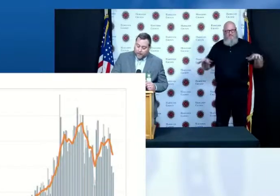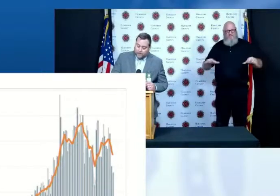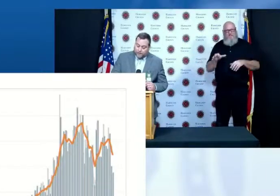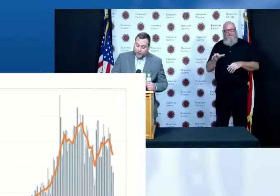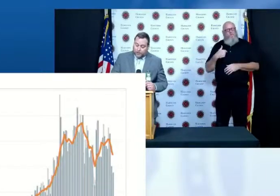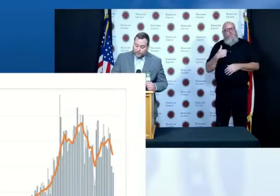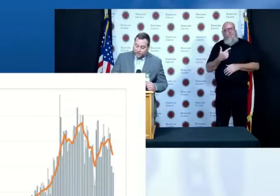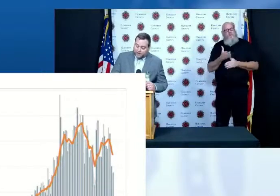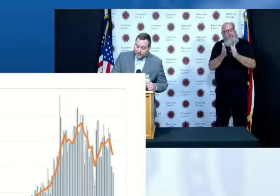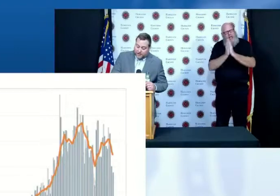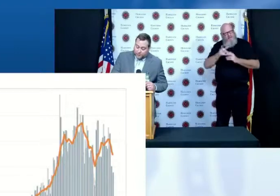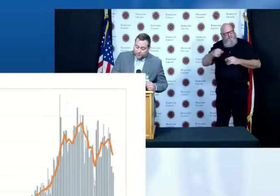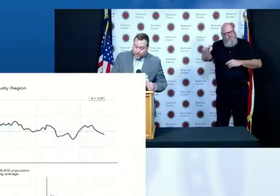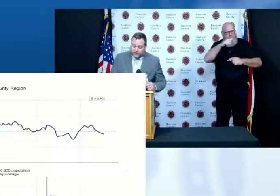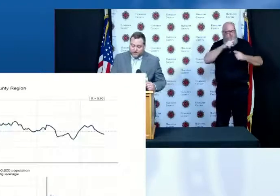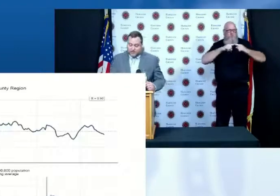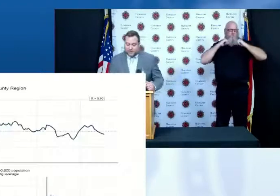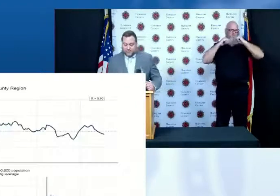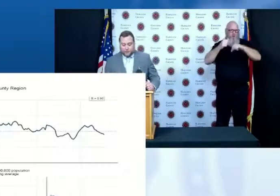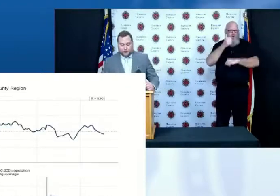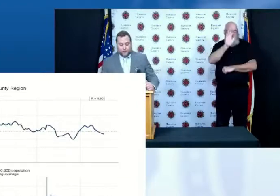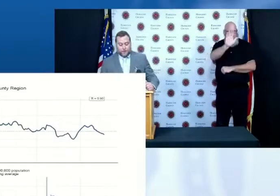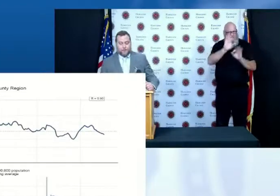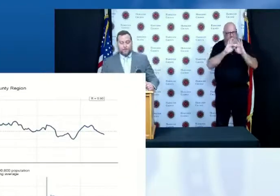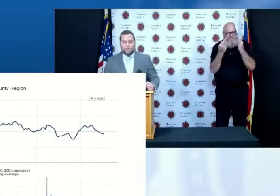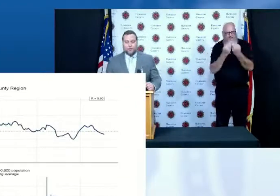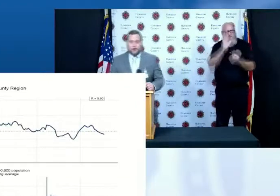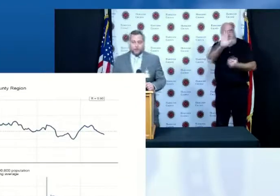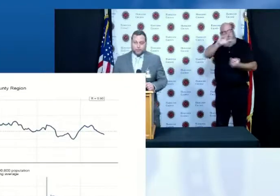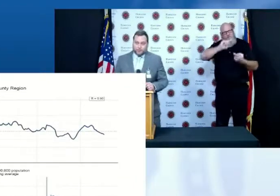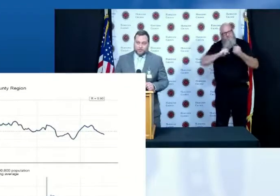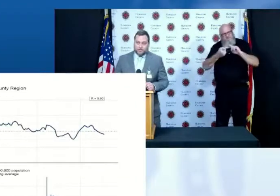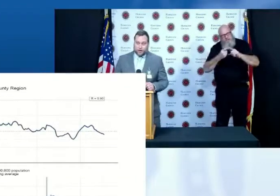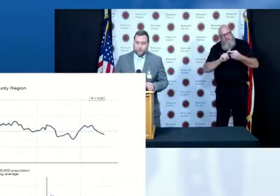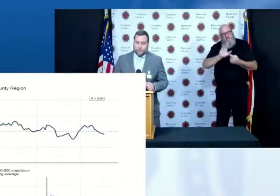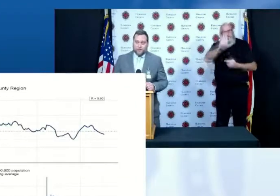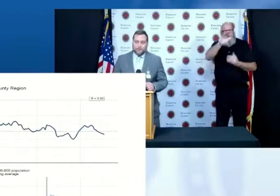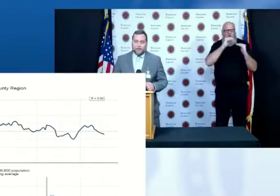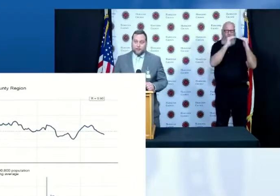very closely tied to cases is our reproductive number and you just heard me say that we have